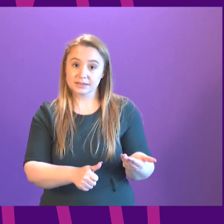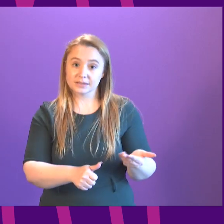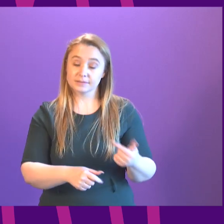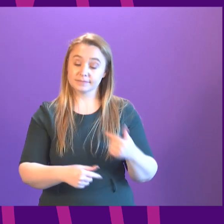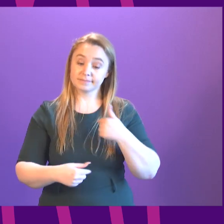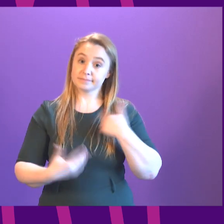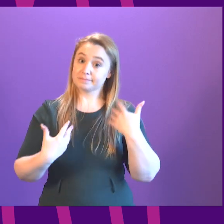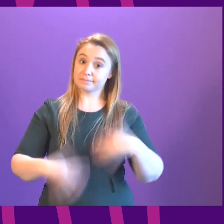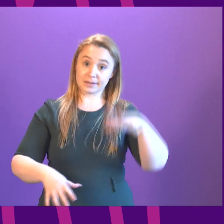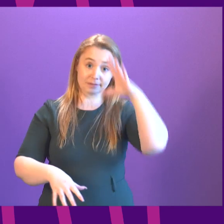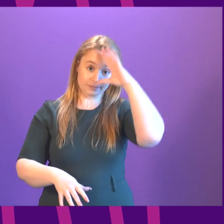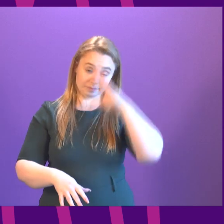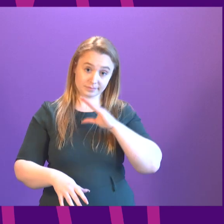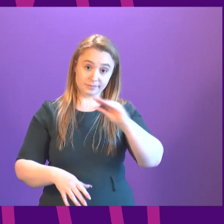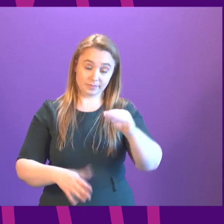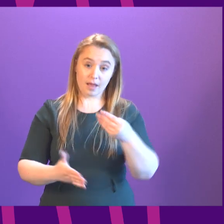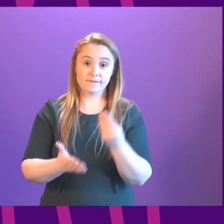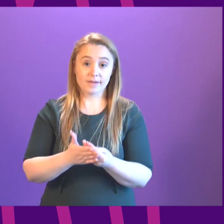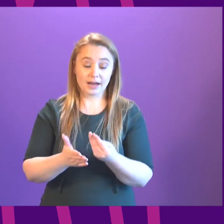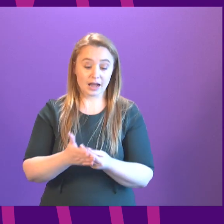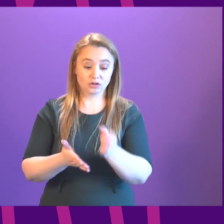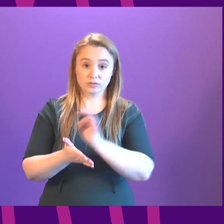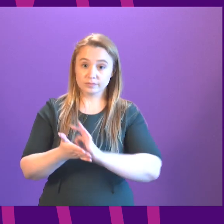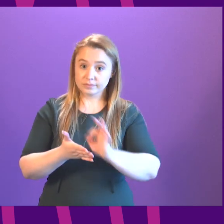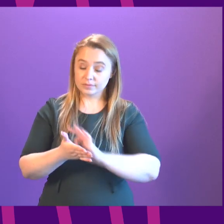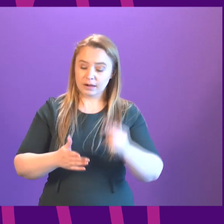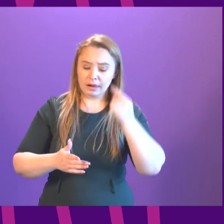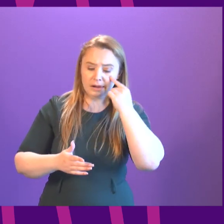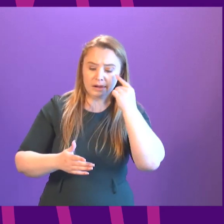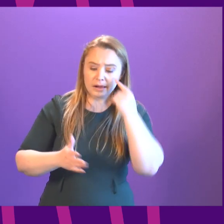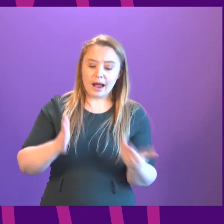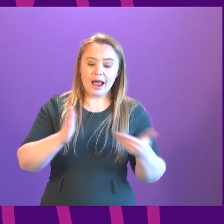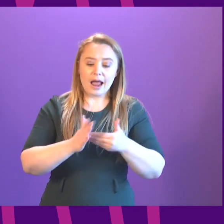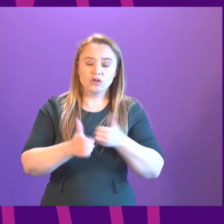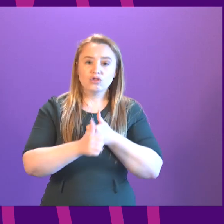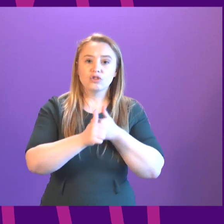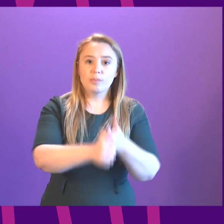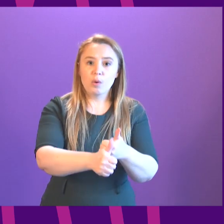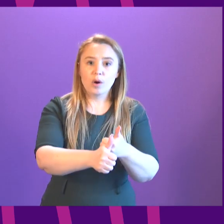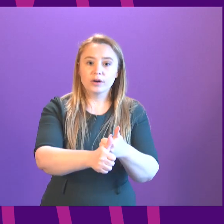Secretary for Finance is looking again at additional support for business. She has recently